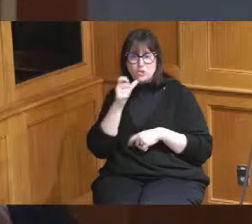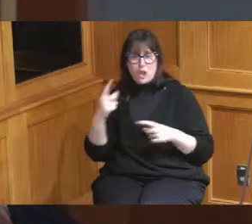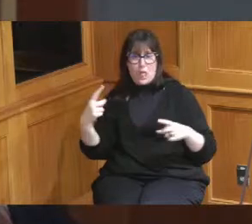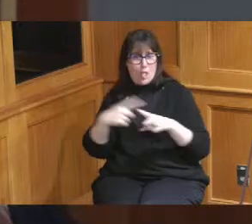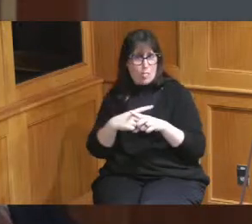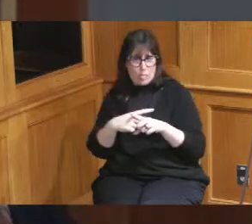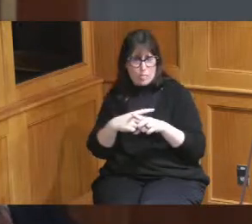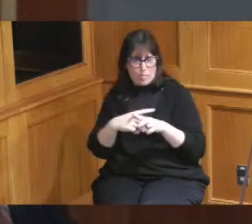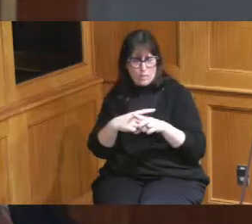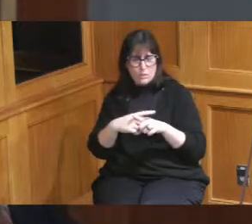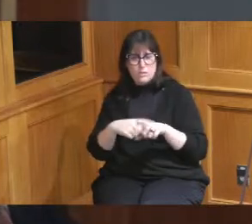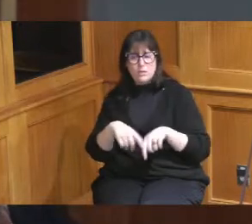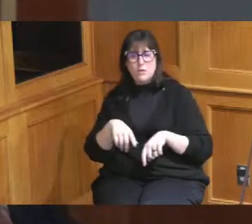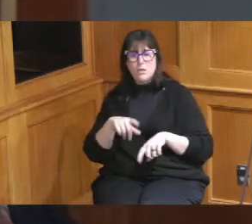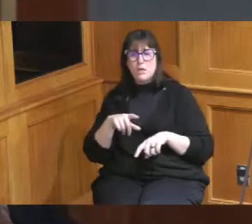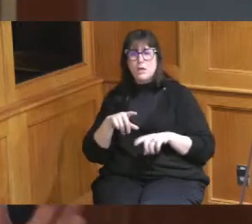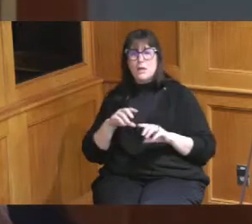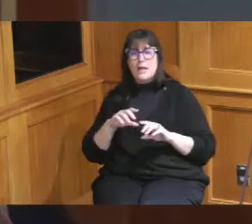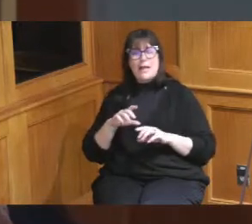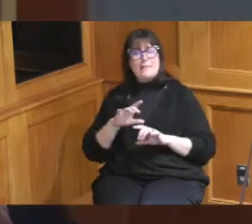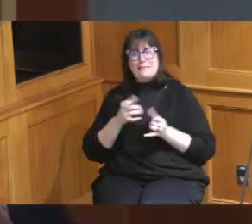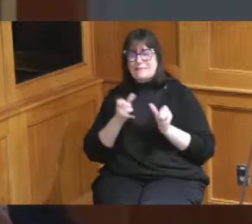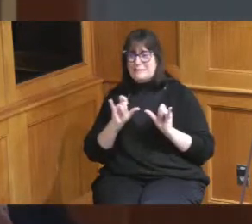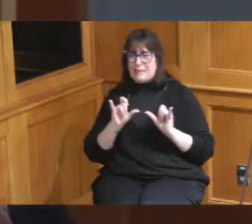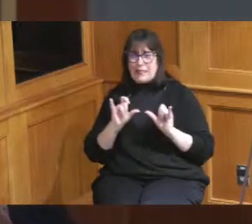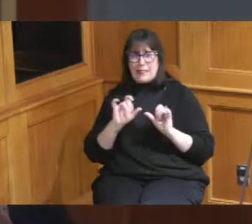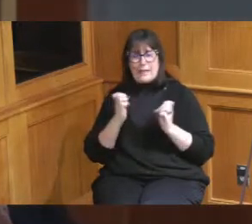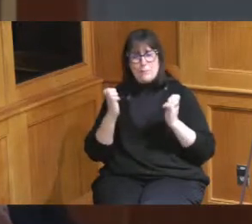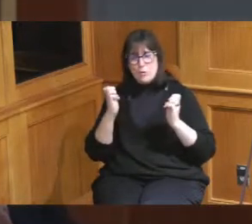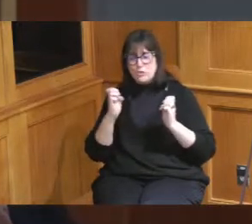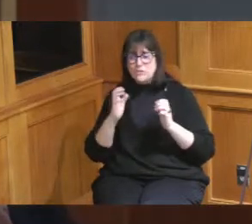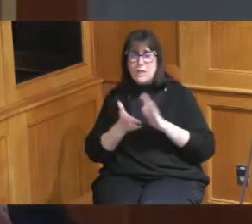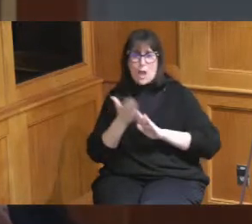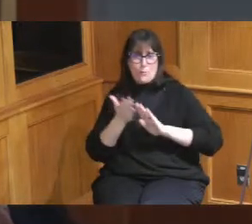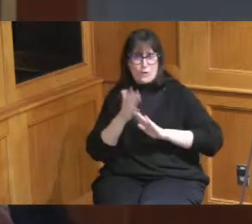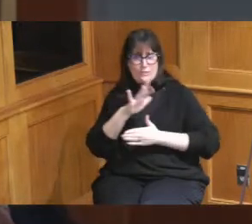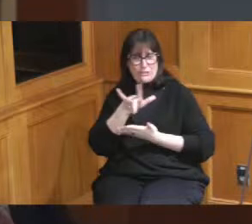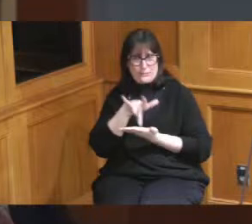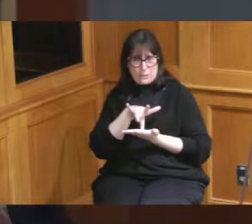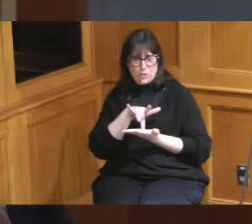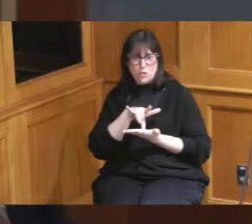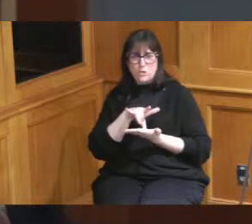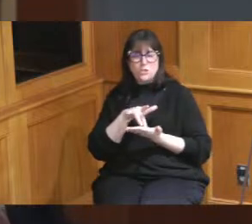clear we're just building an emergency Operation Center you know so I don't anticipate an impact so